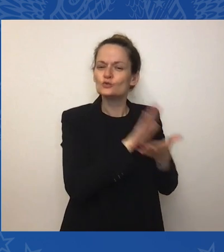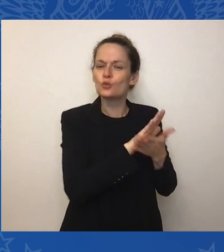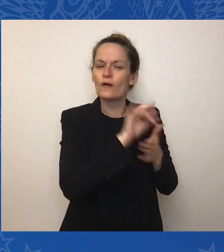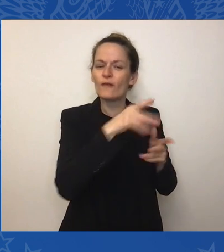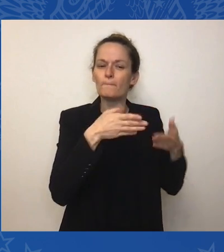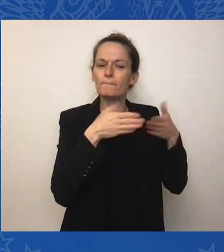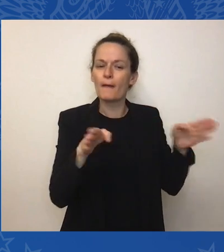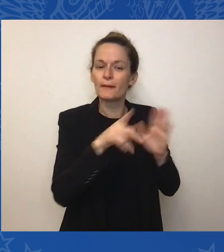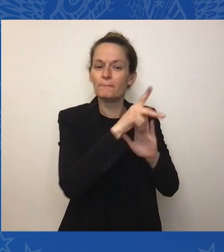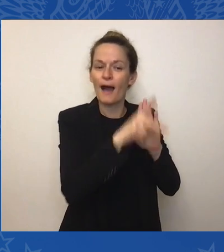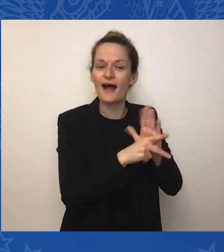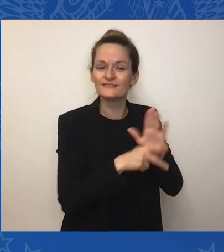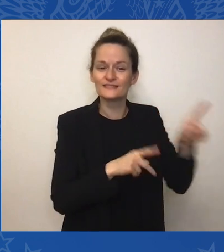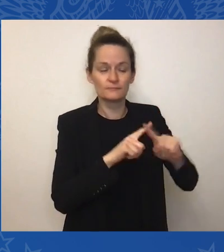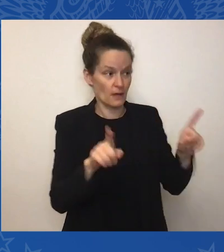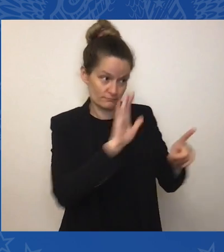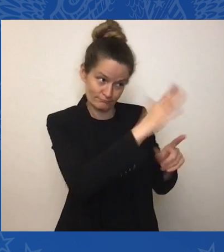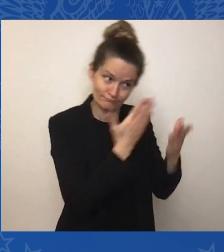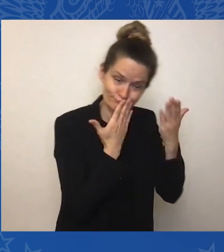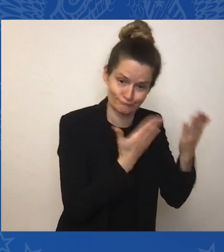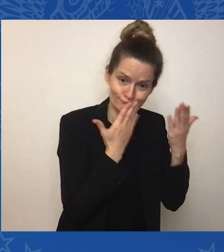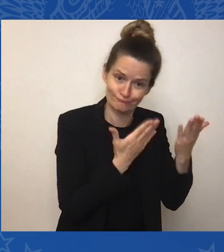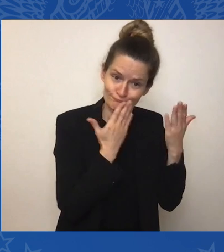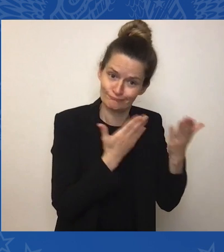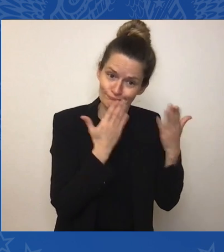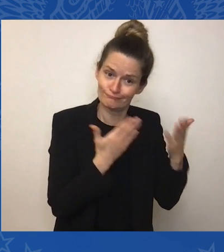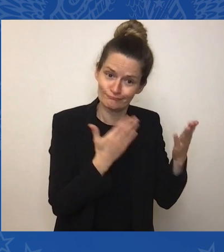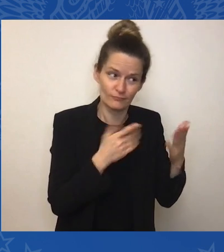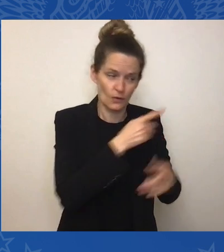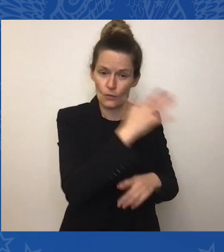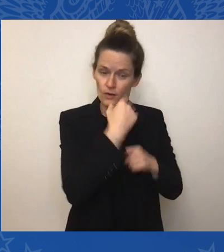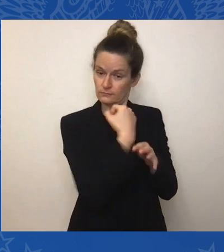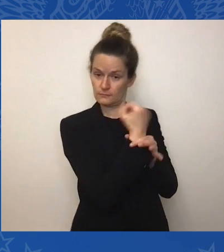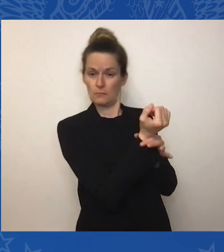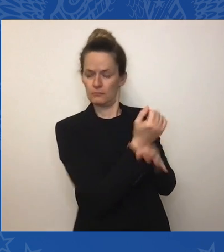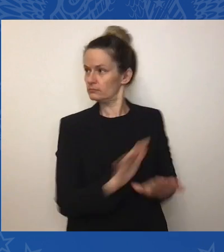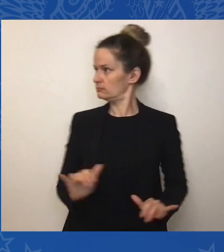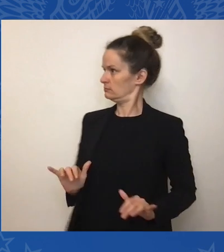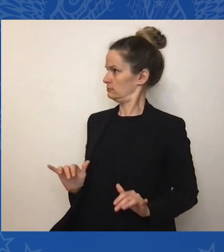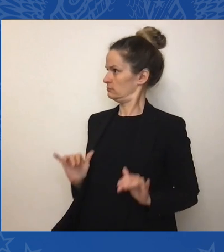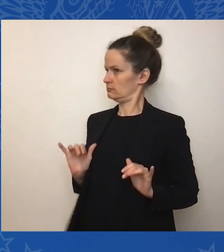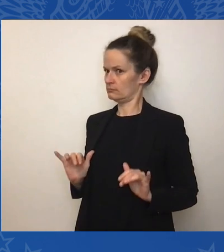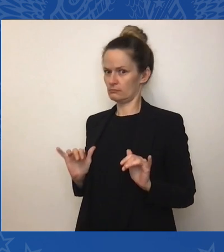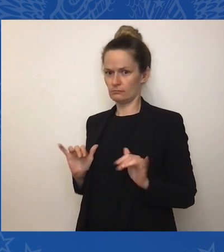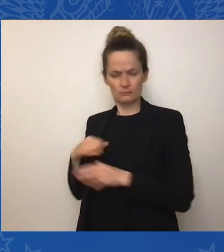And while I had graduated before I -- he started teaching,